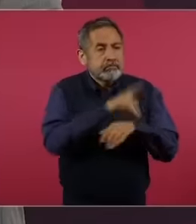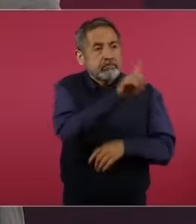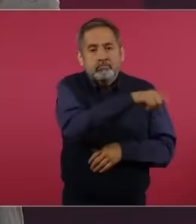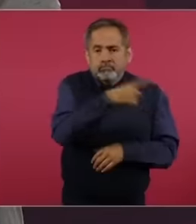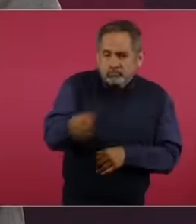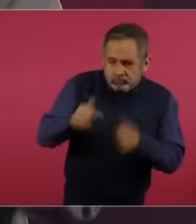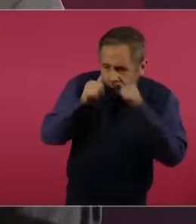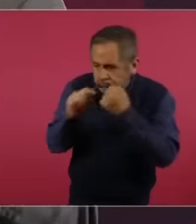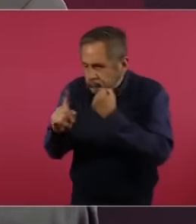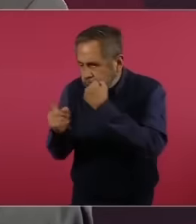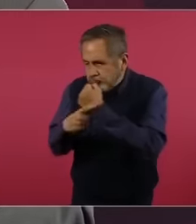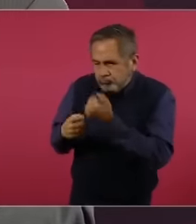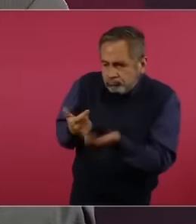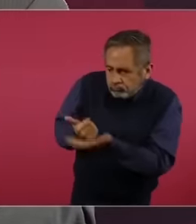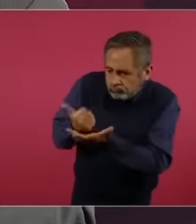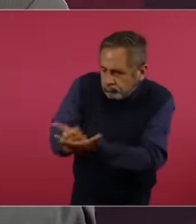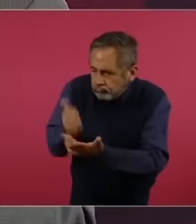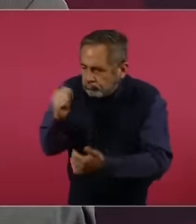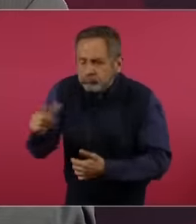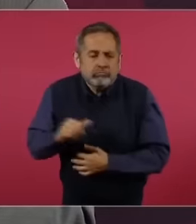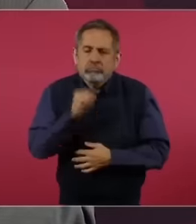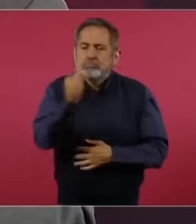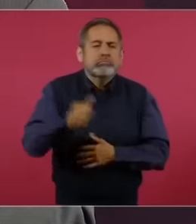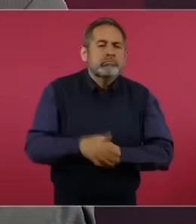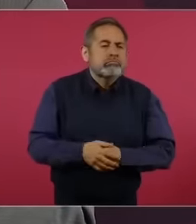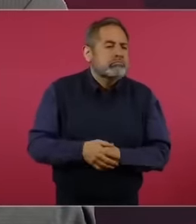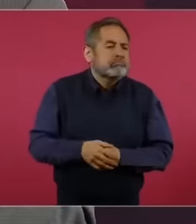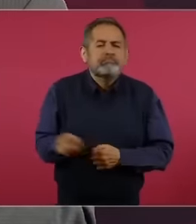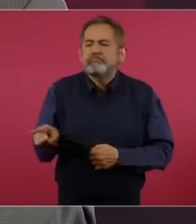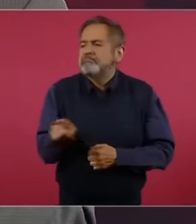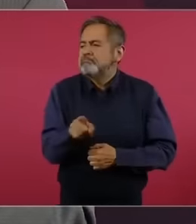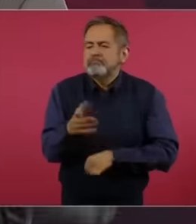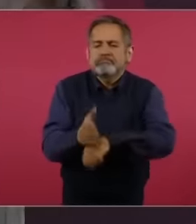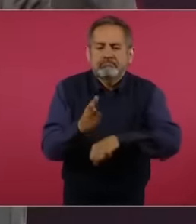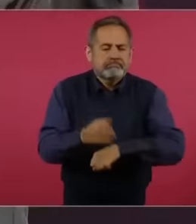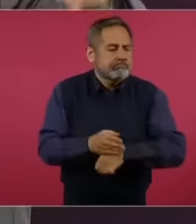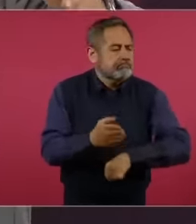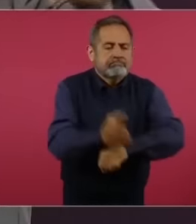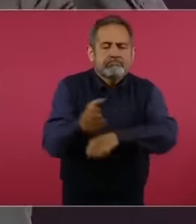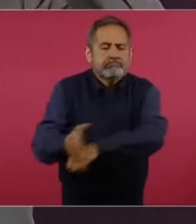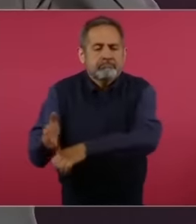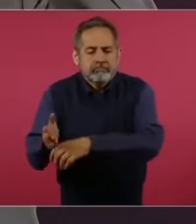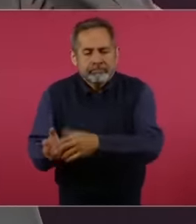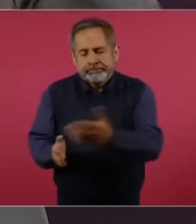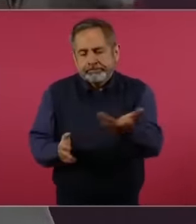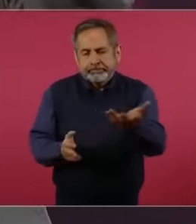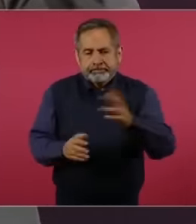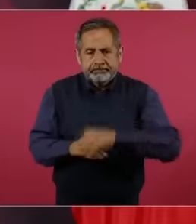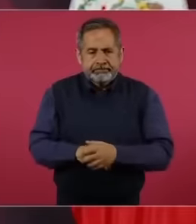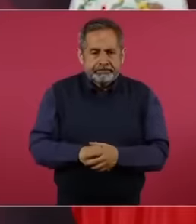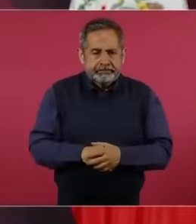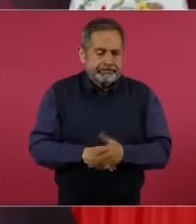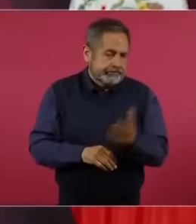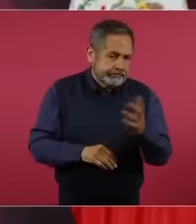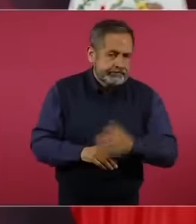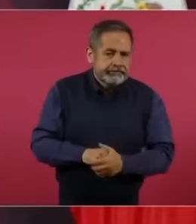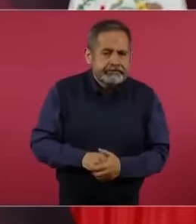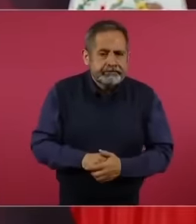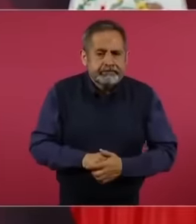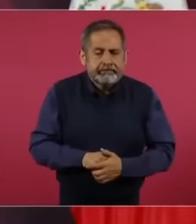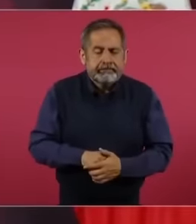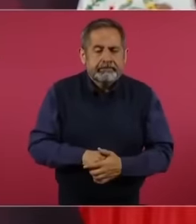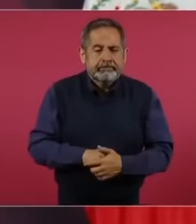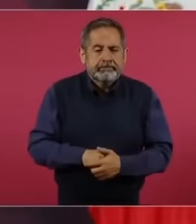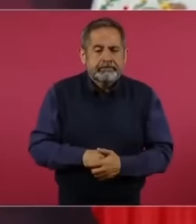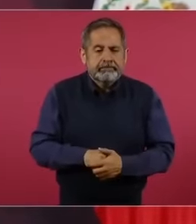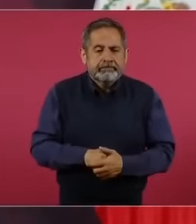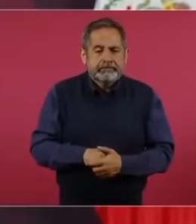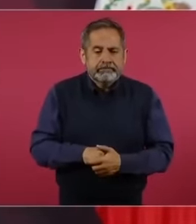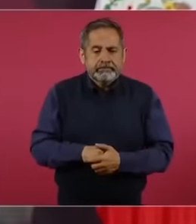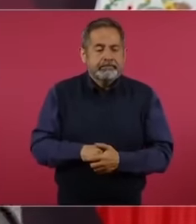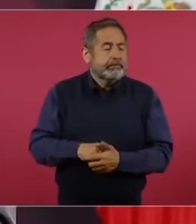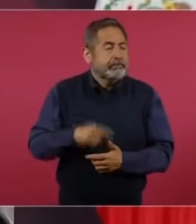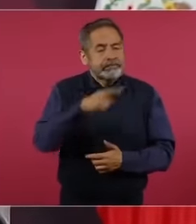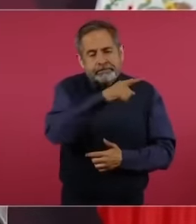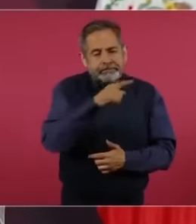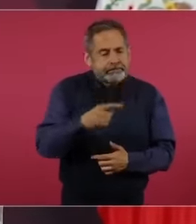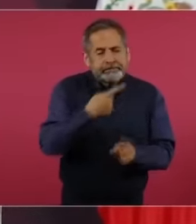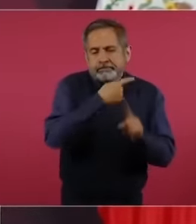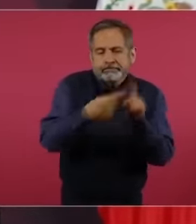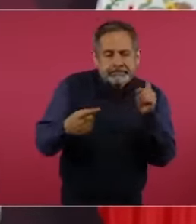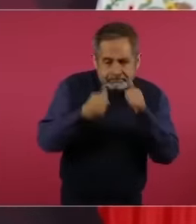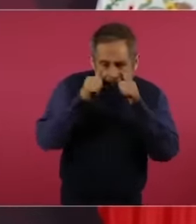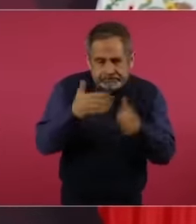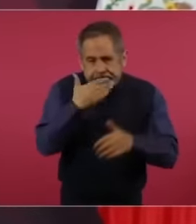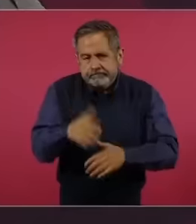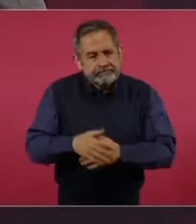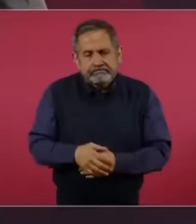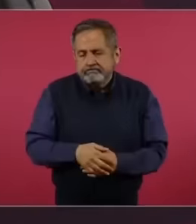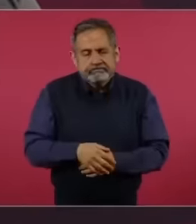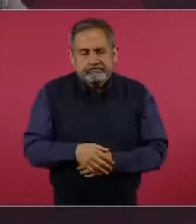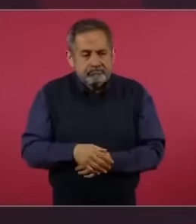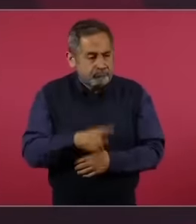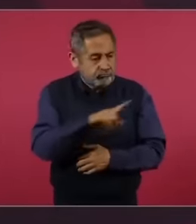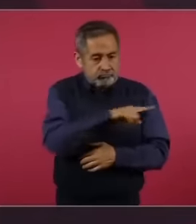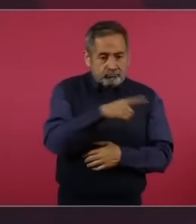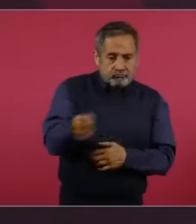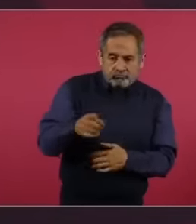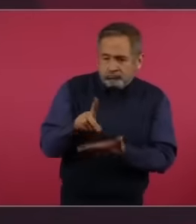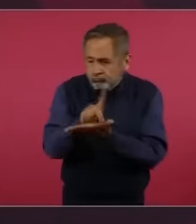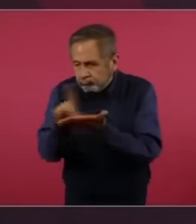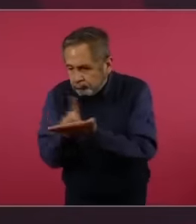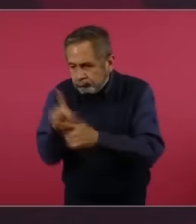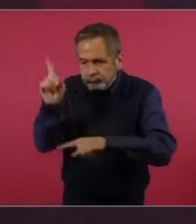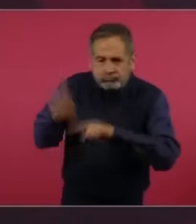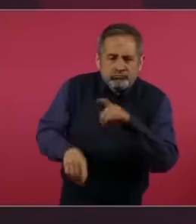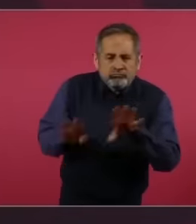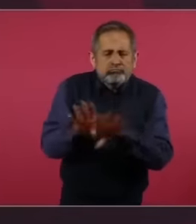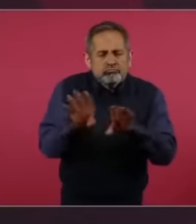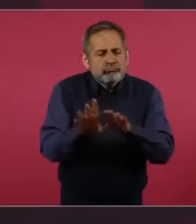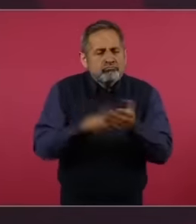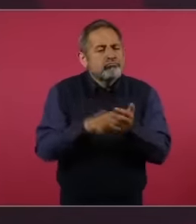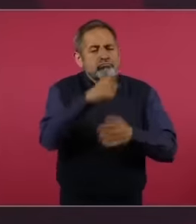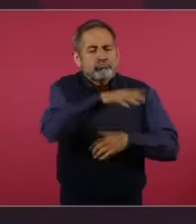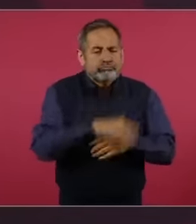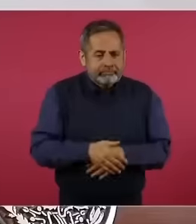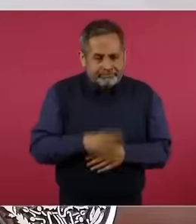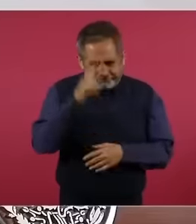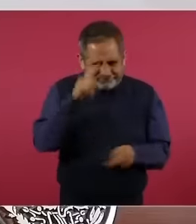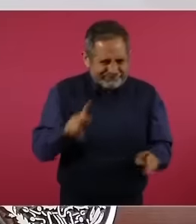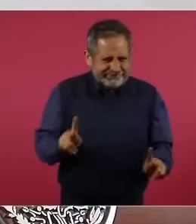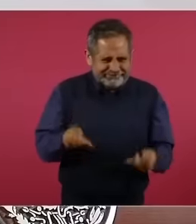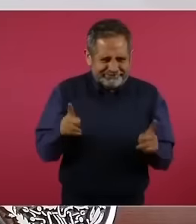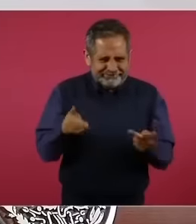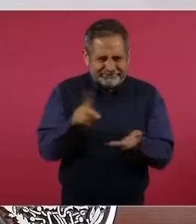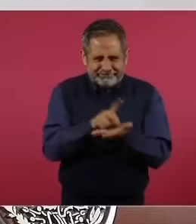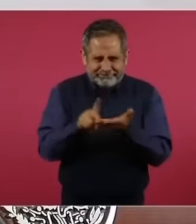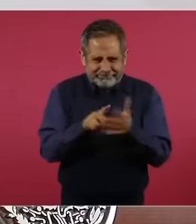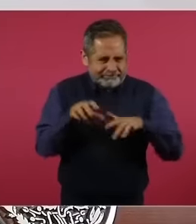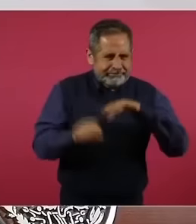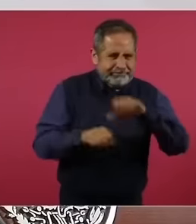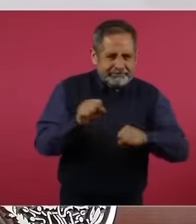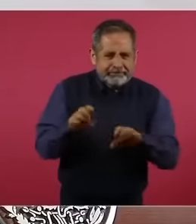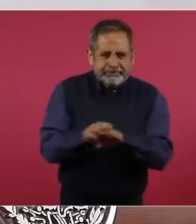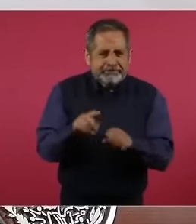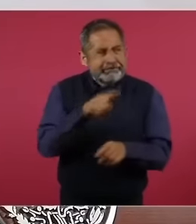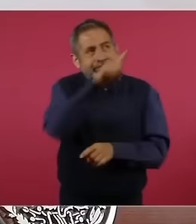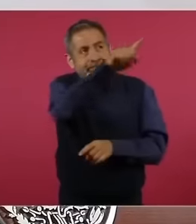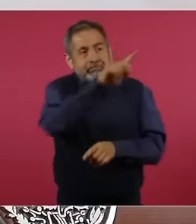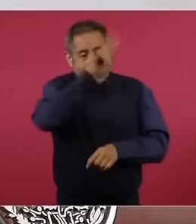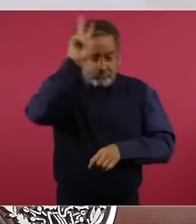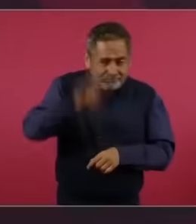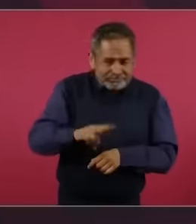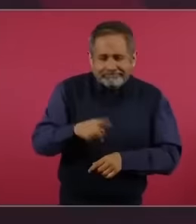causes, let's see, they stay And that's only half done in the fight against drugs, half-way drug trafficking